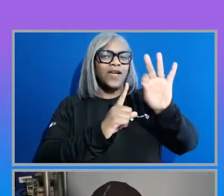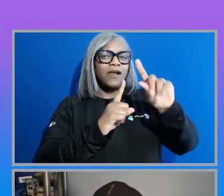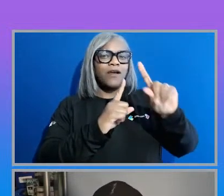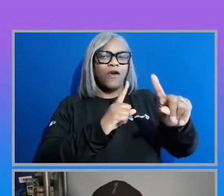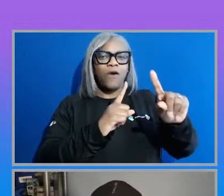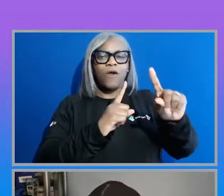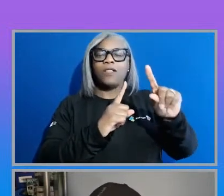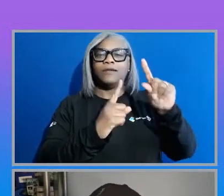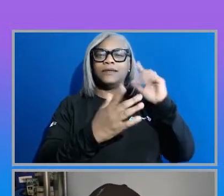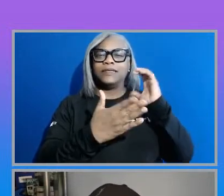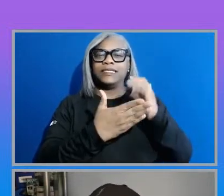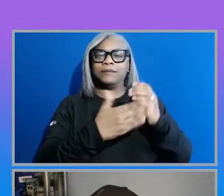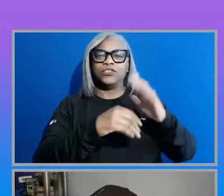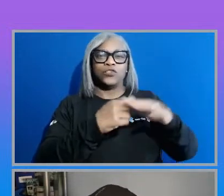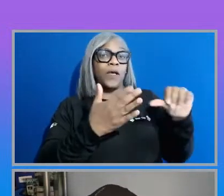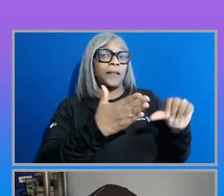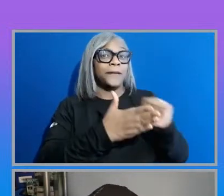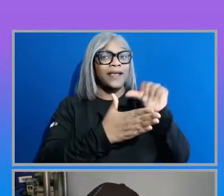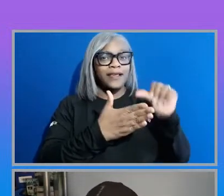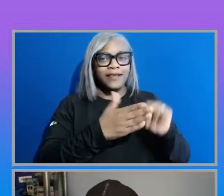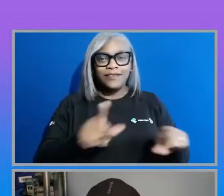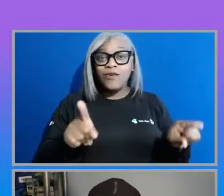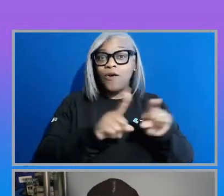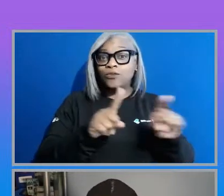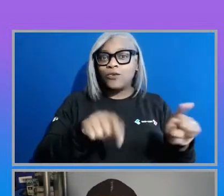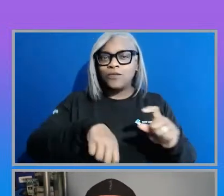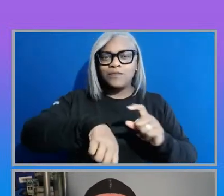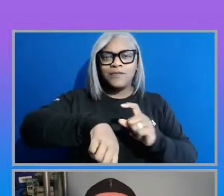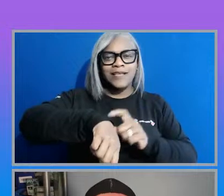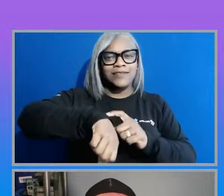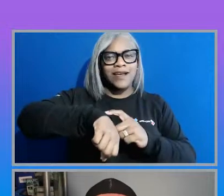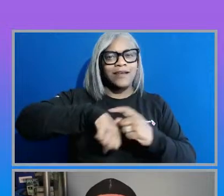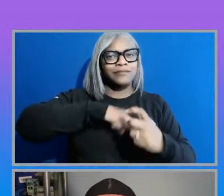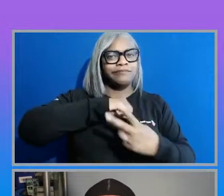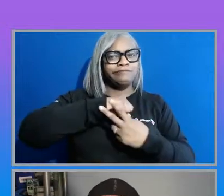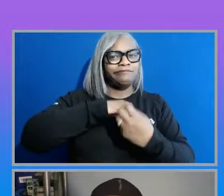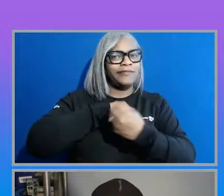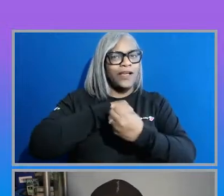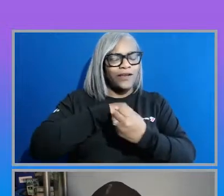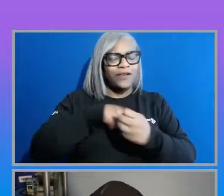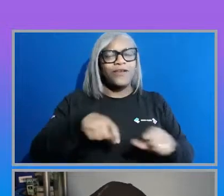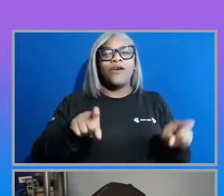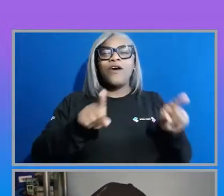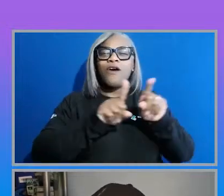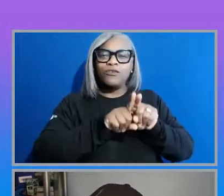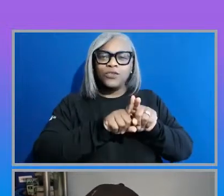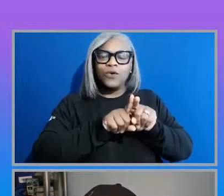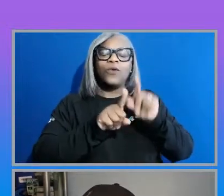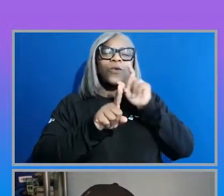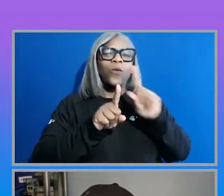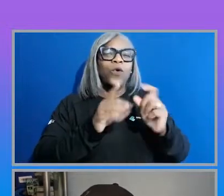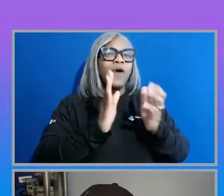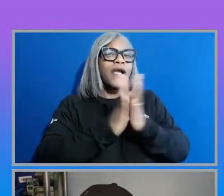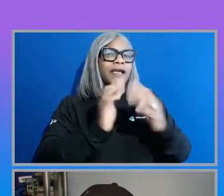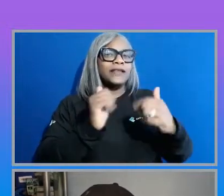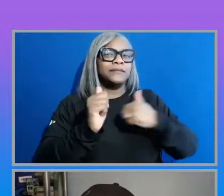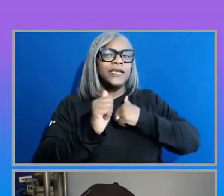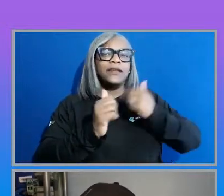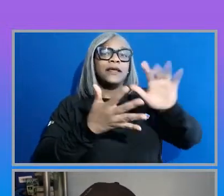images on my page, which is great. It's going to save me a bunch of time, and it's going to